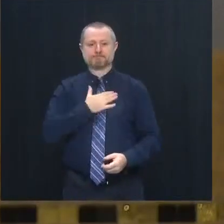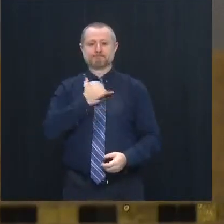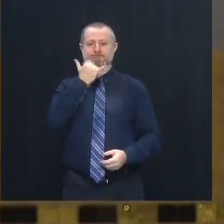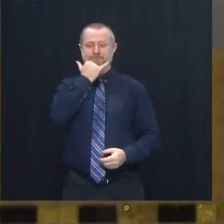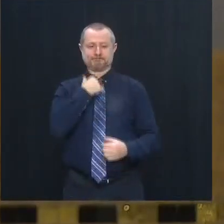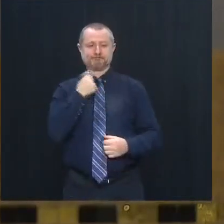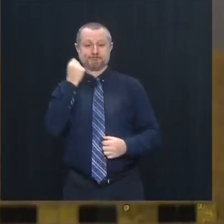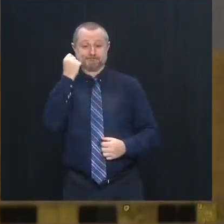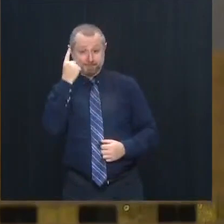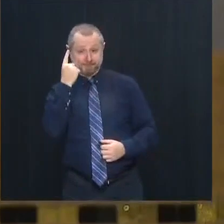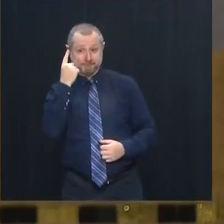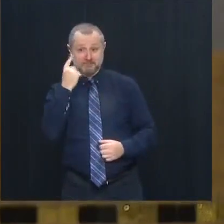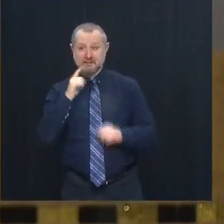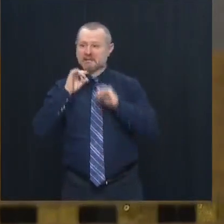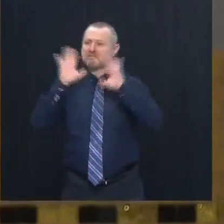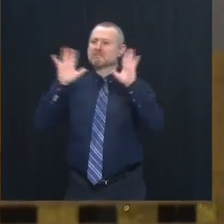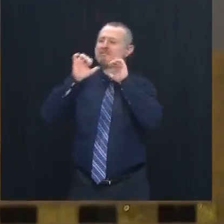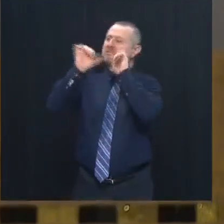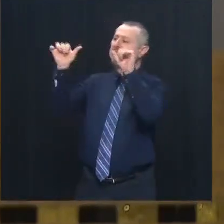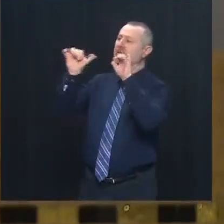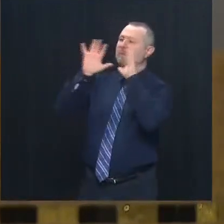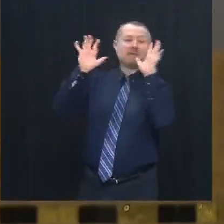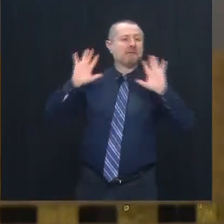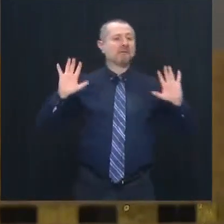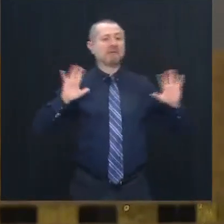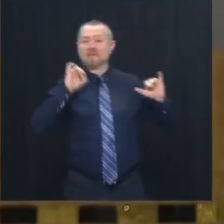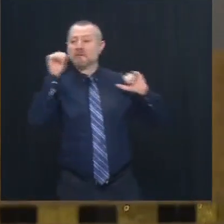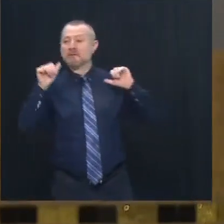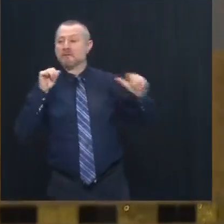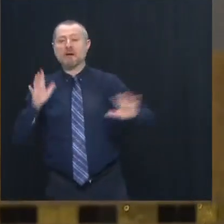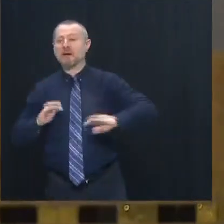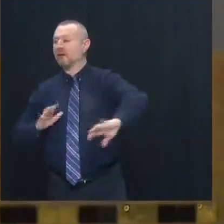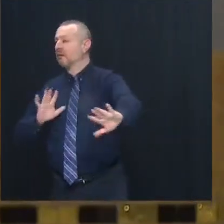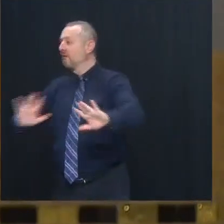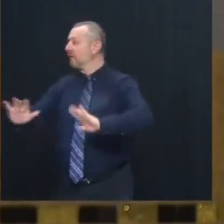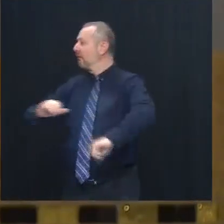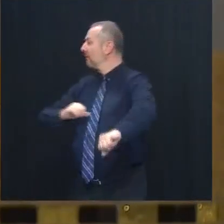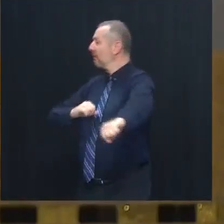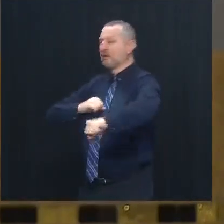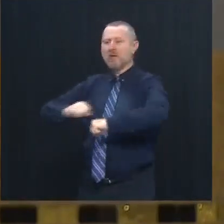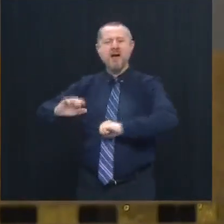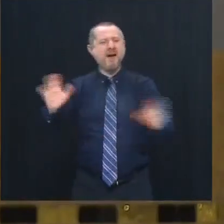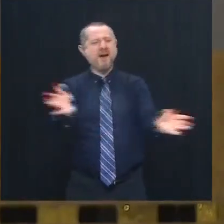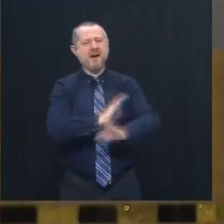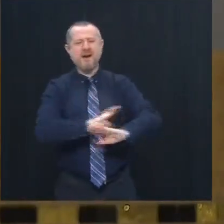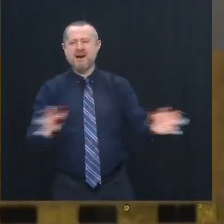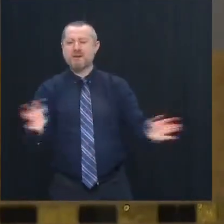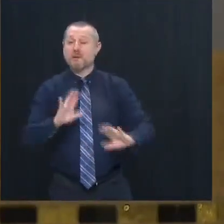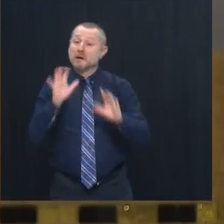SECURE ENOUGH TO ADMIT YOUR MISTAKES AND ADMIT YOUR SHORTCOMINGS.